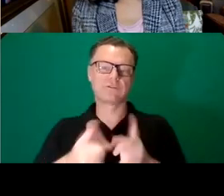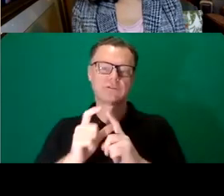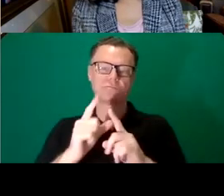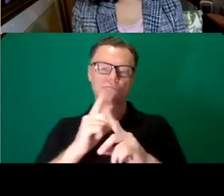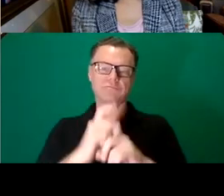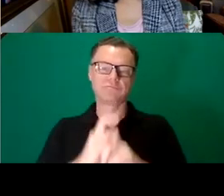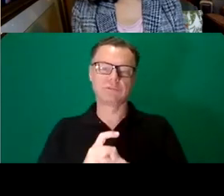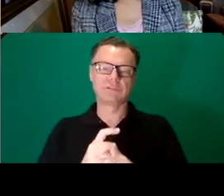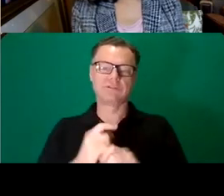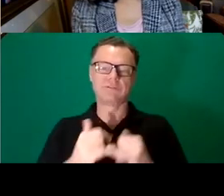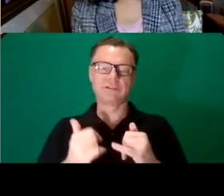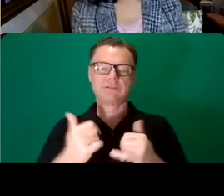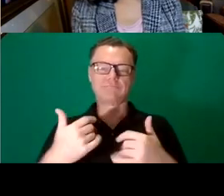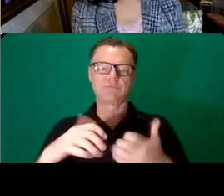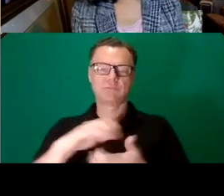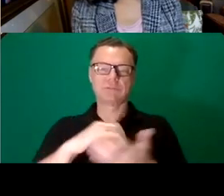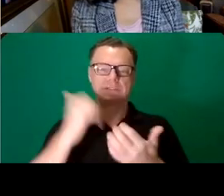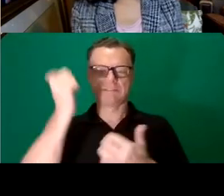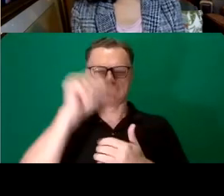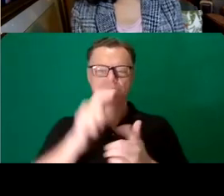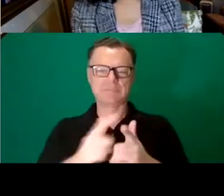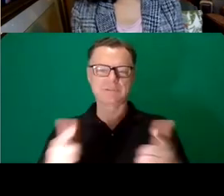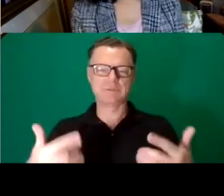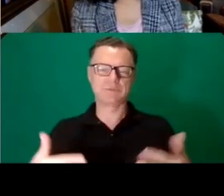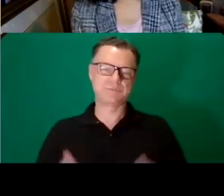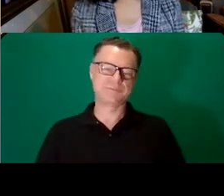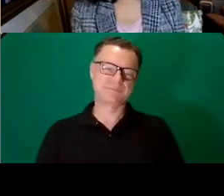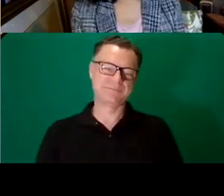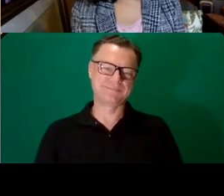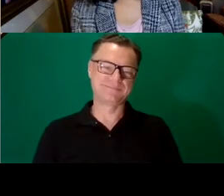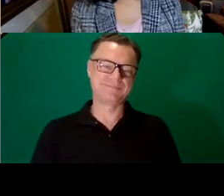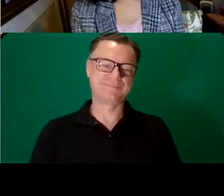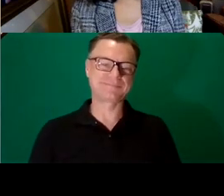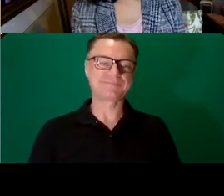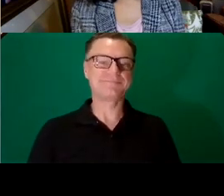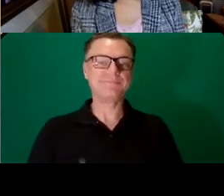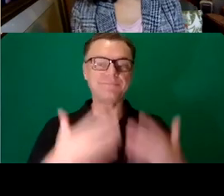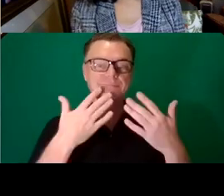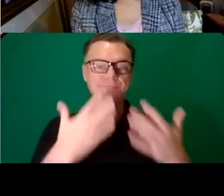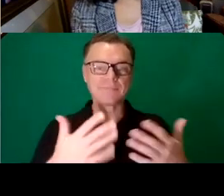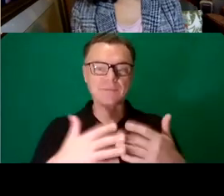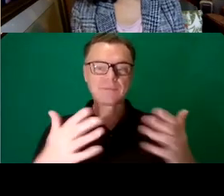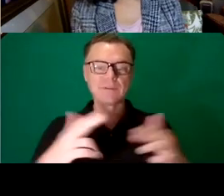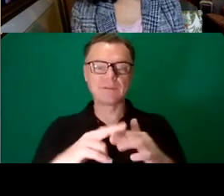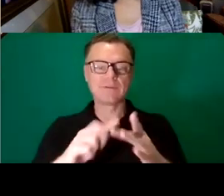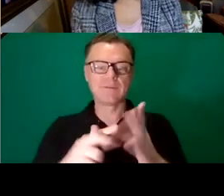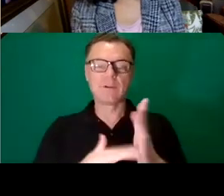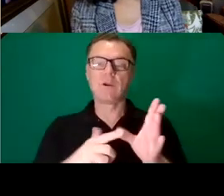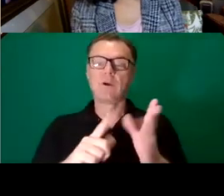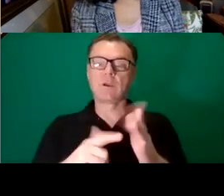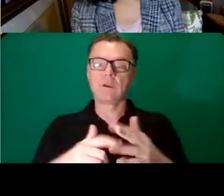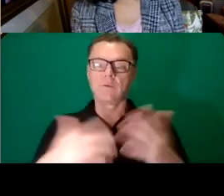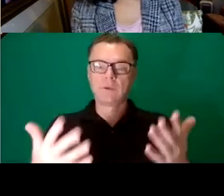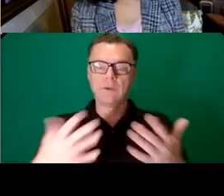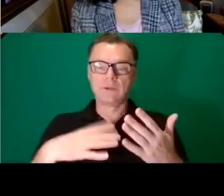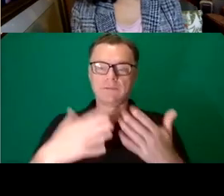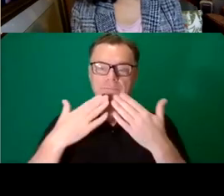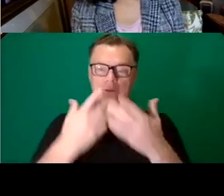incredible, intelligent, language. Thank you so much, Fiona. Well, once again, I'd like to thank everyone for joining.